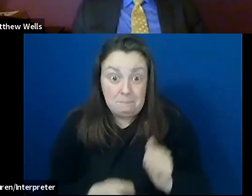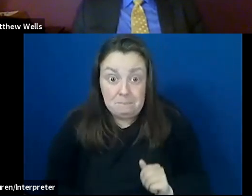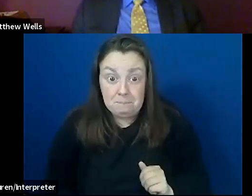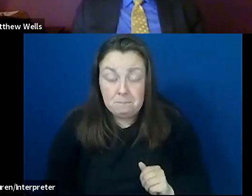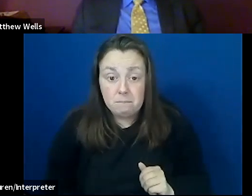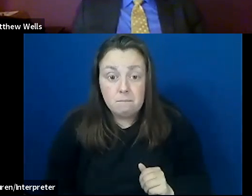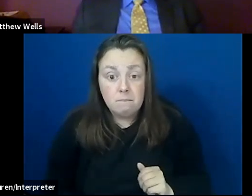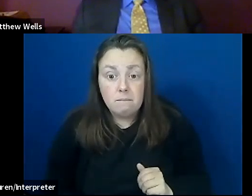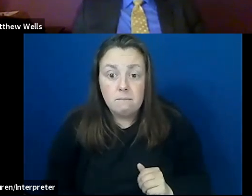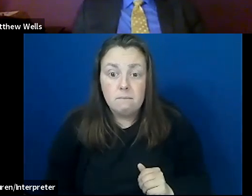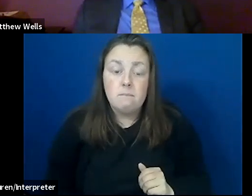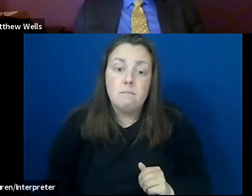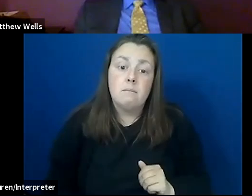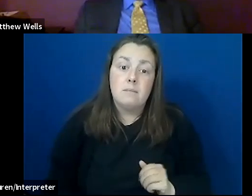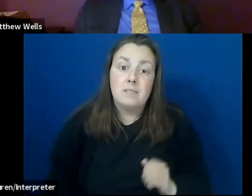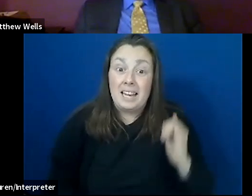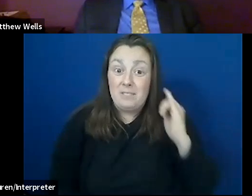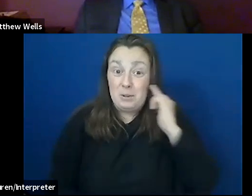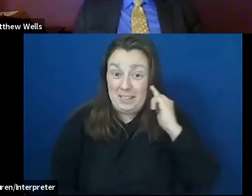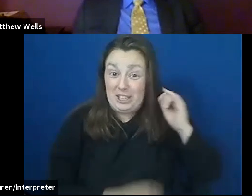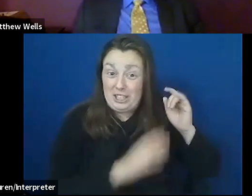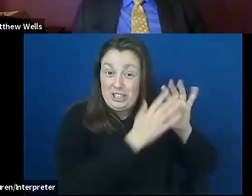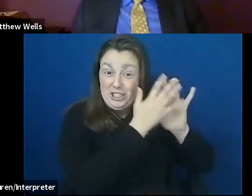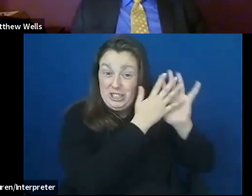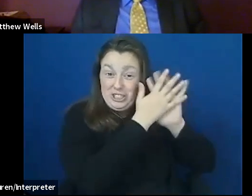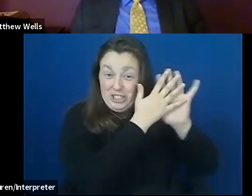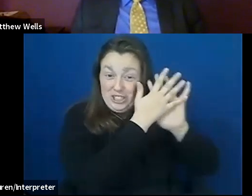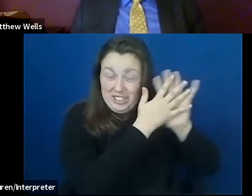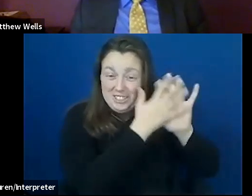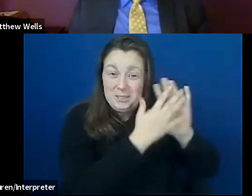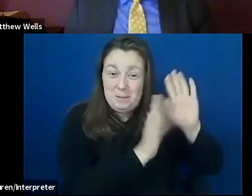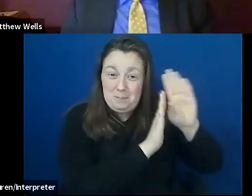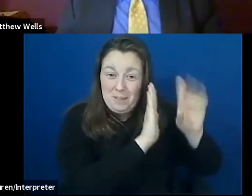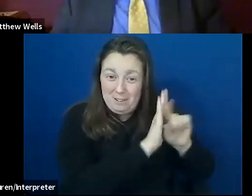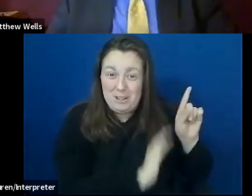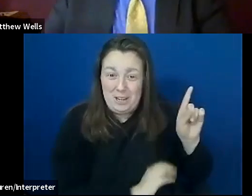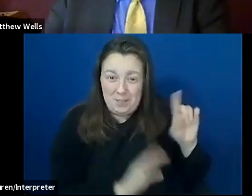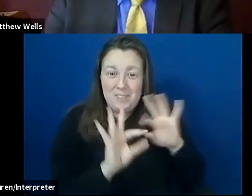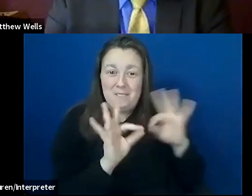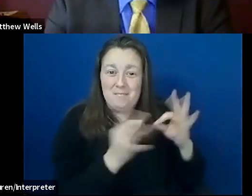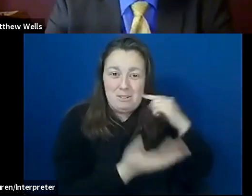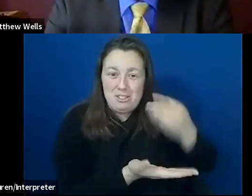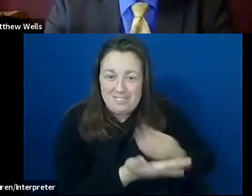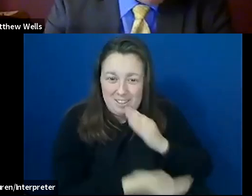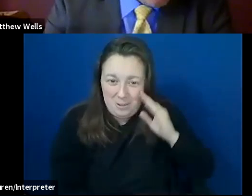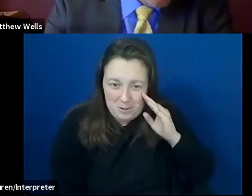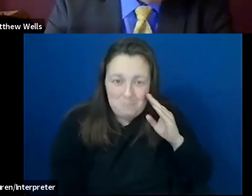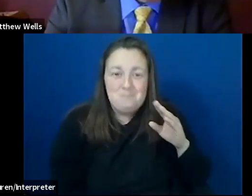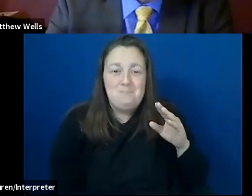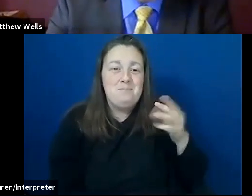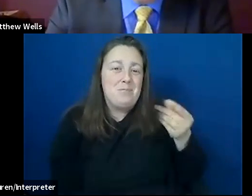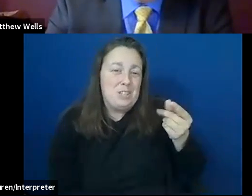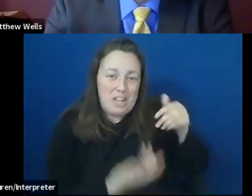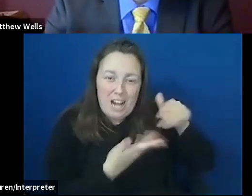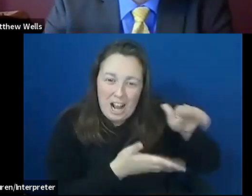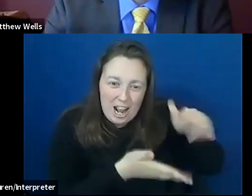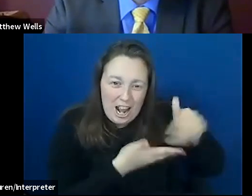Joseph Baeta: If you if you if you can hear the background the families are derived the others going crazy and so on and so forth, I see no other questions.